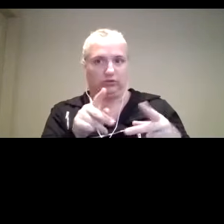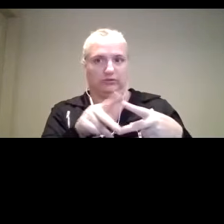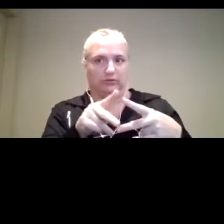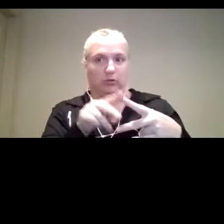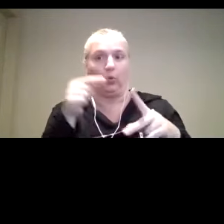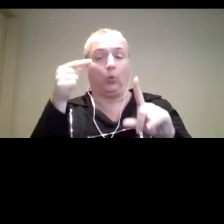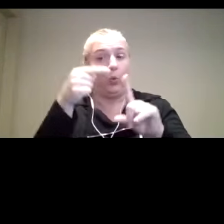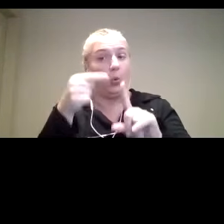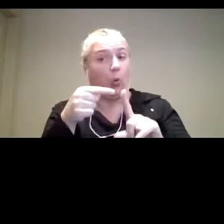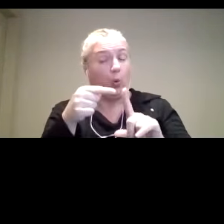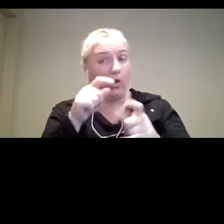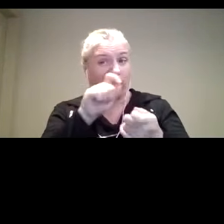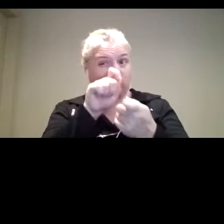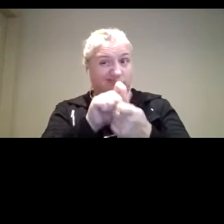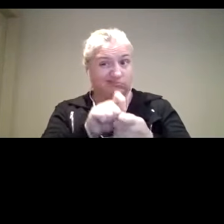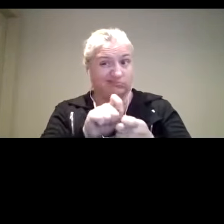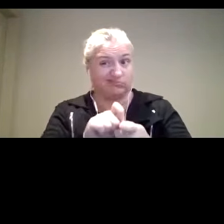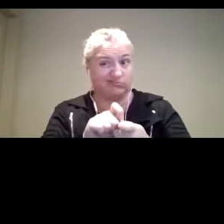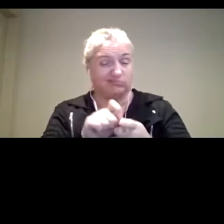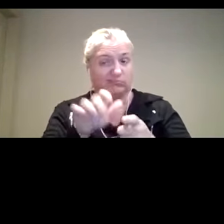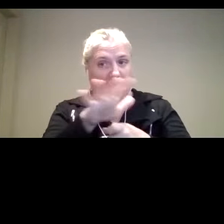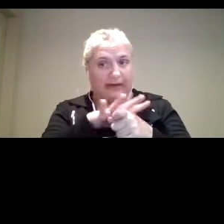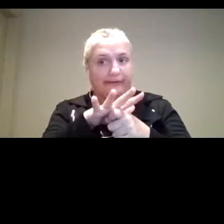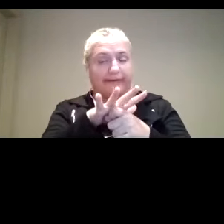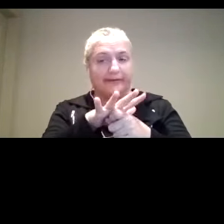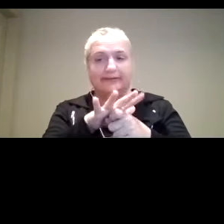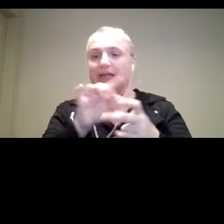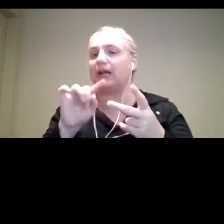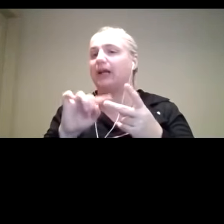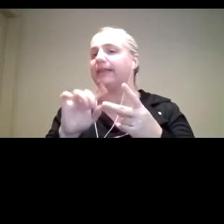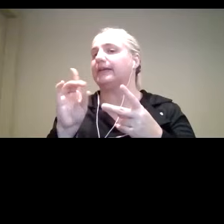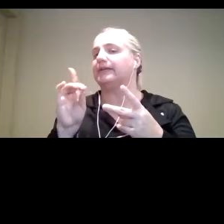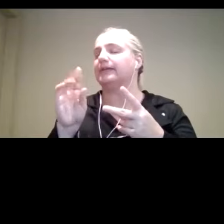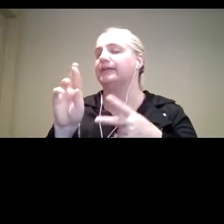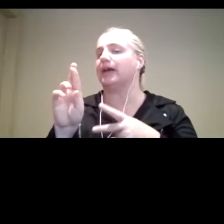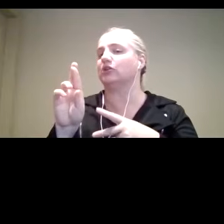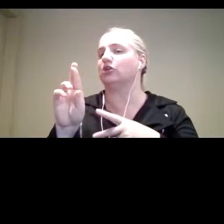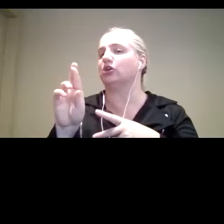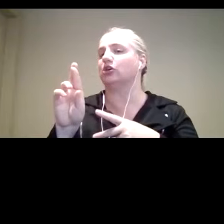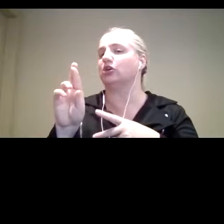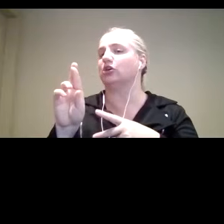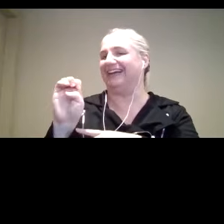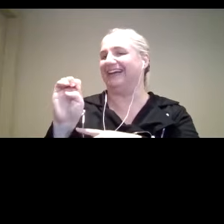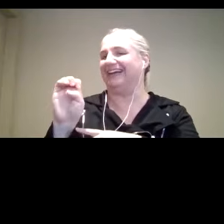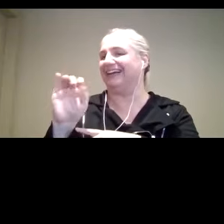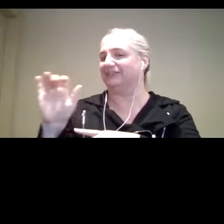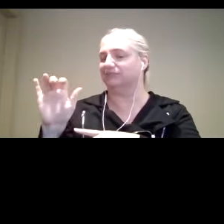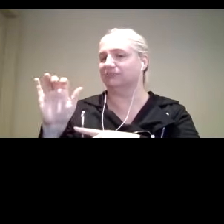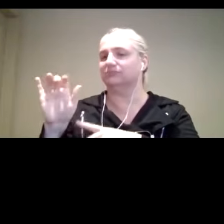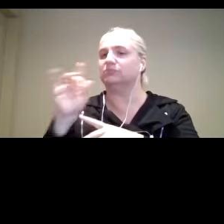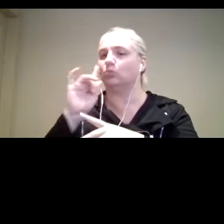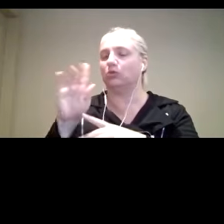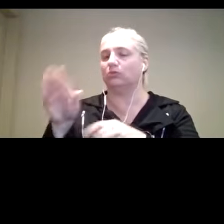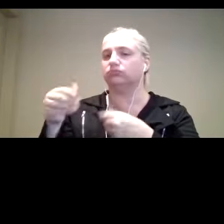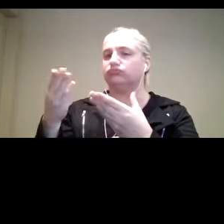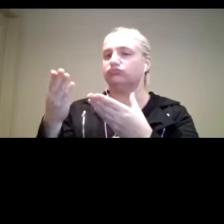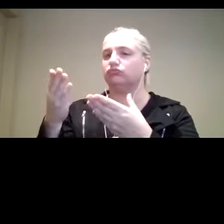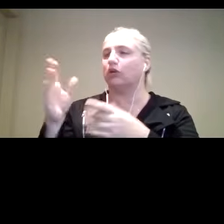And actually, Dr. Etscheidt is going to address this specifically I believe in her first presentation.